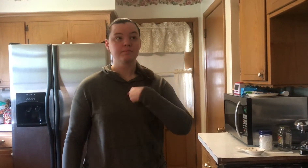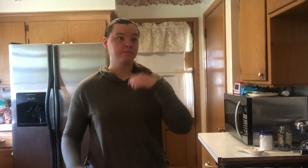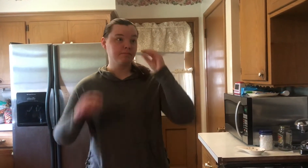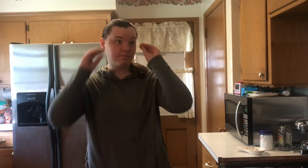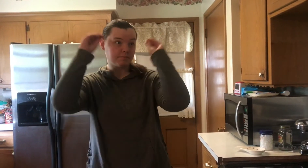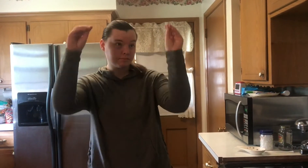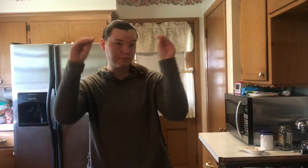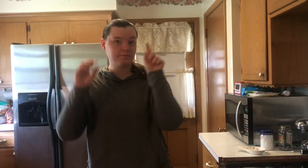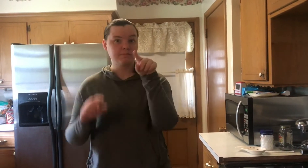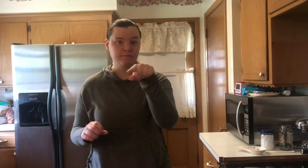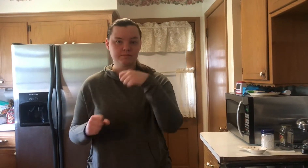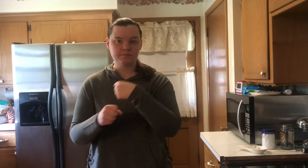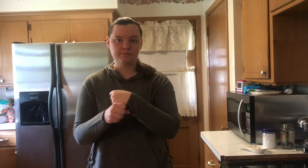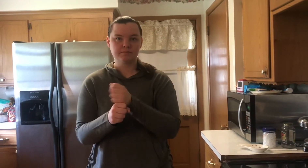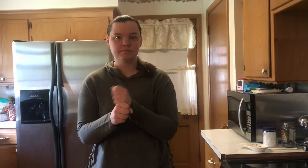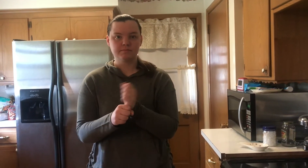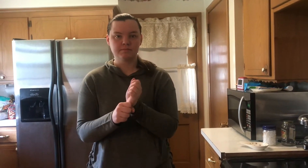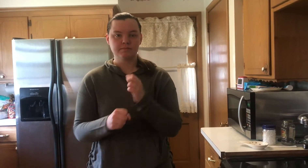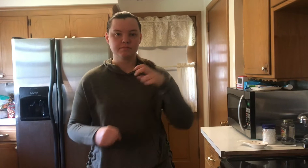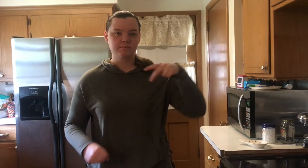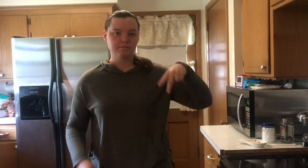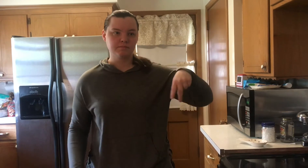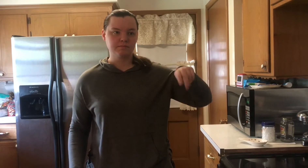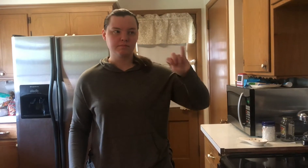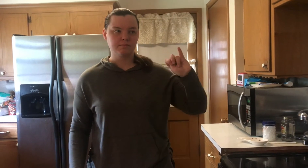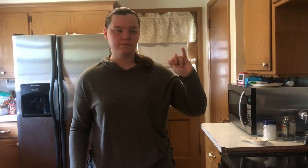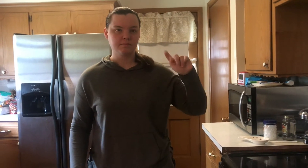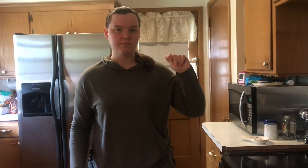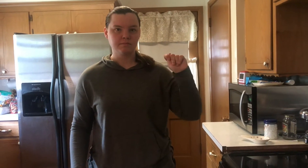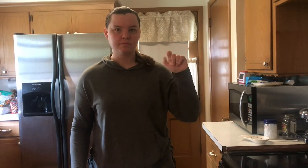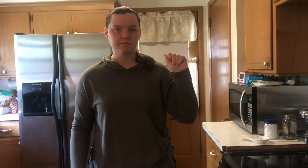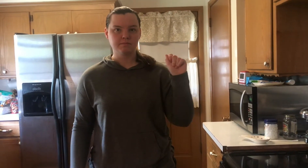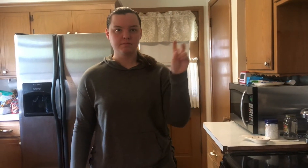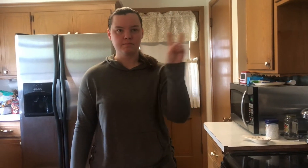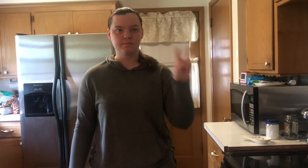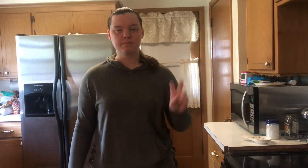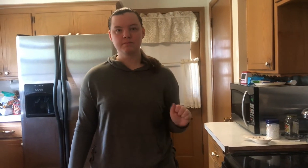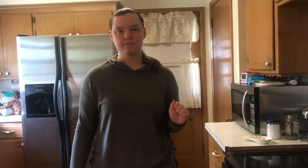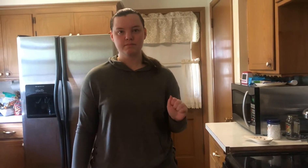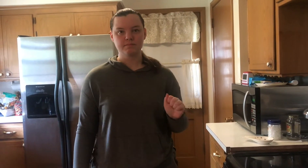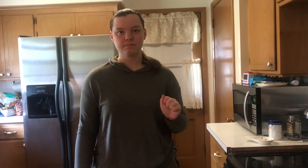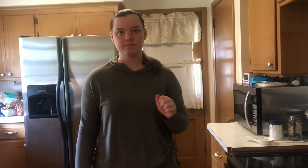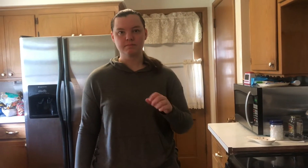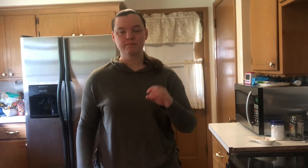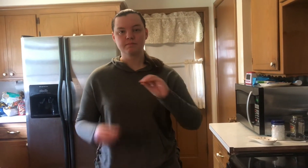I’ll teach you how to make pita pizza.